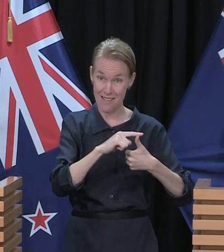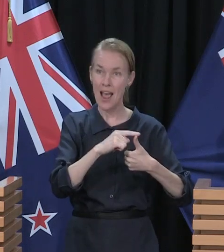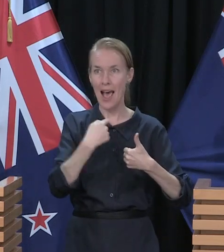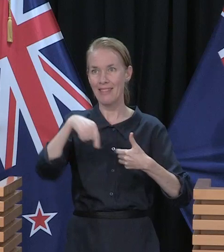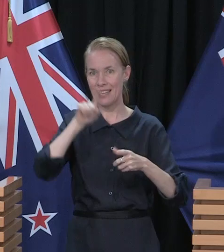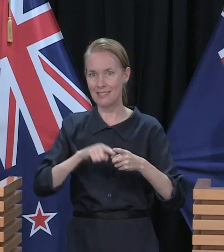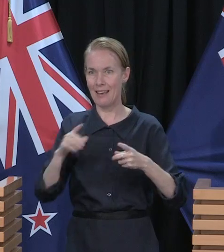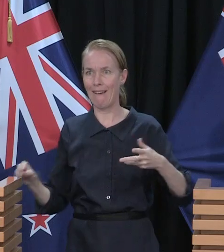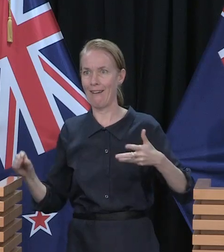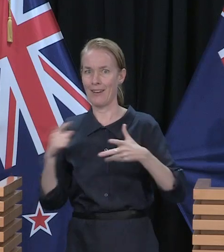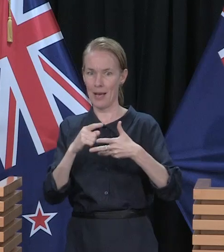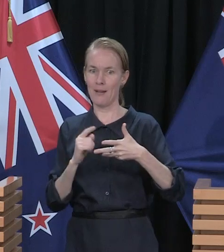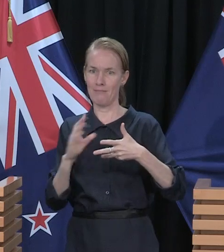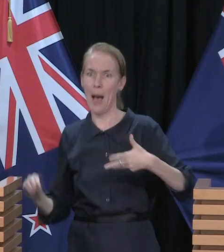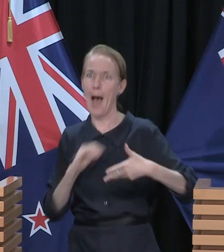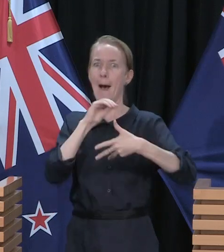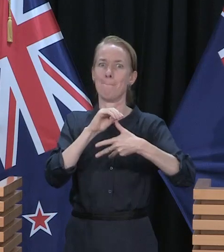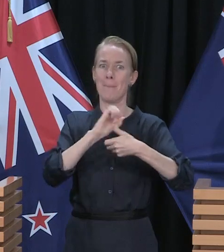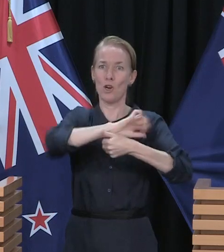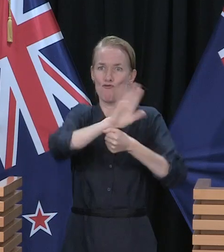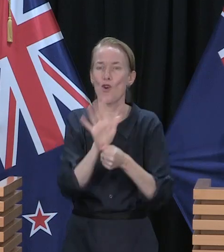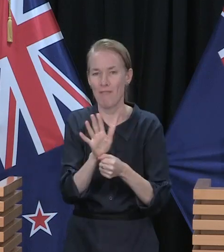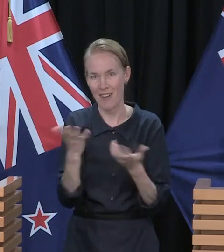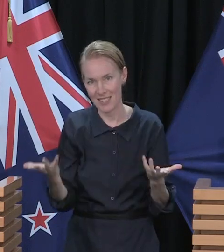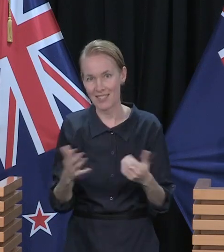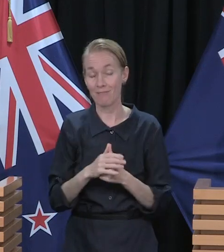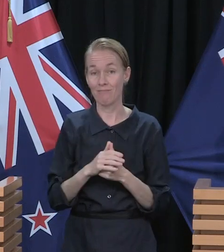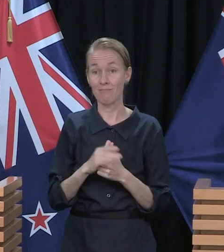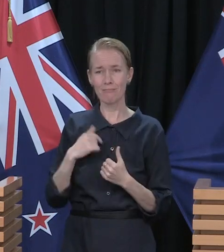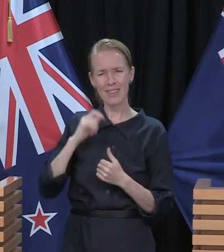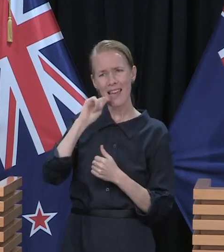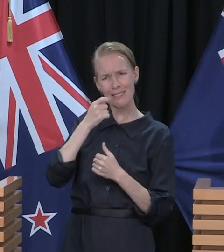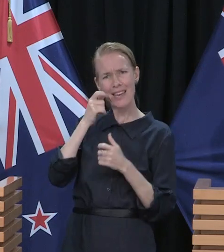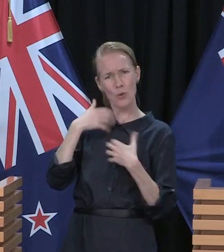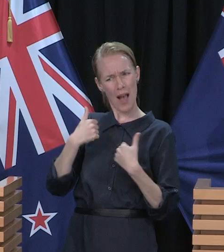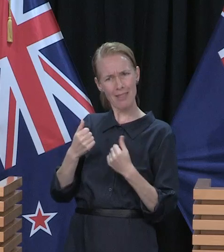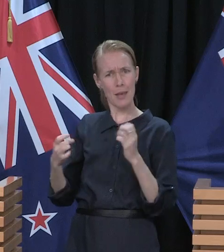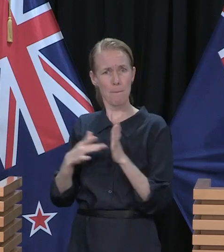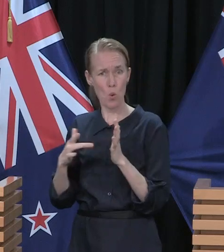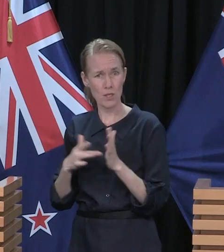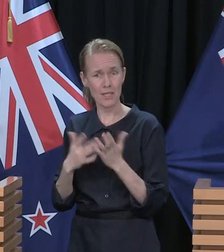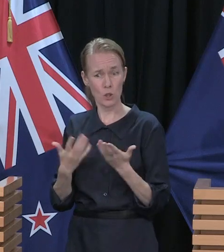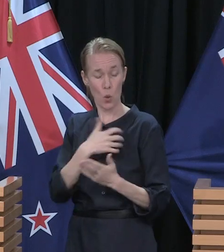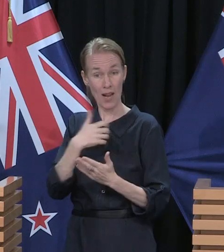been the big focus for us this year. Oral health is something that the Government is also concerned about. So, of